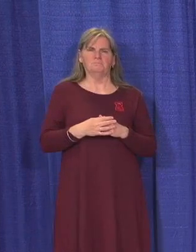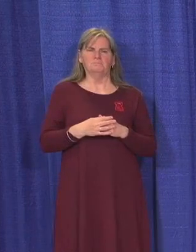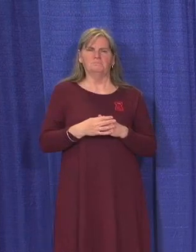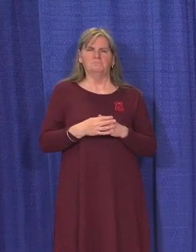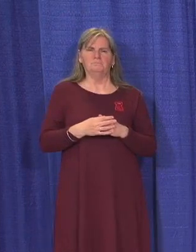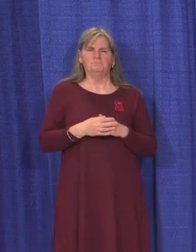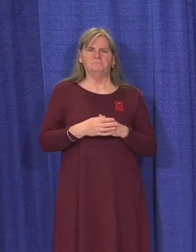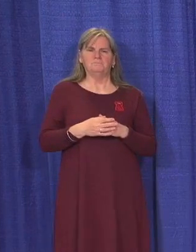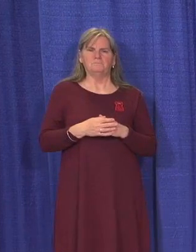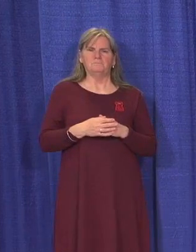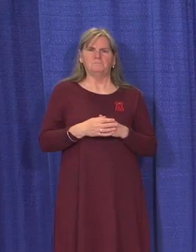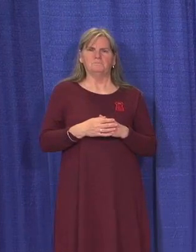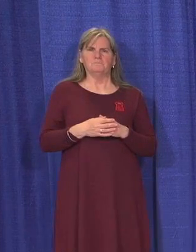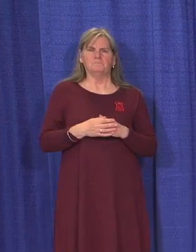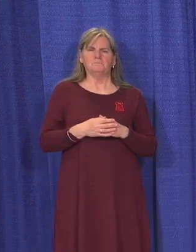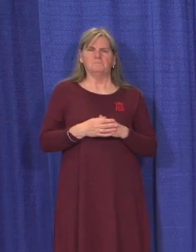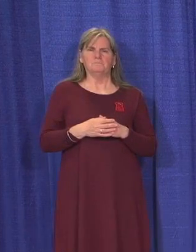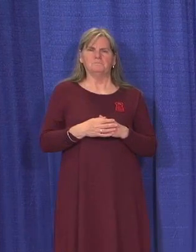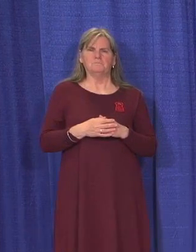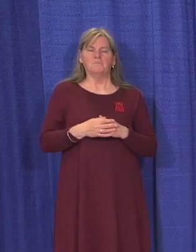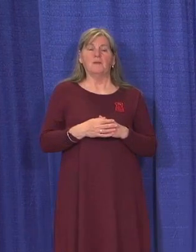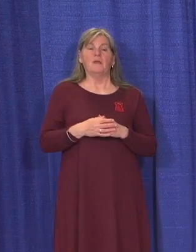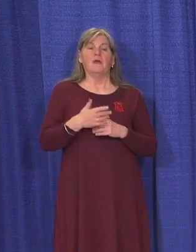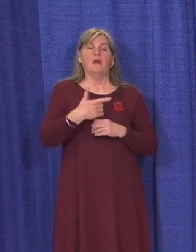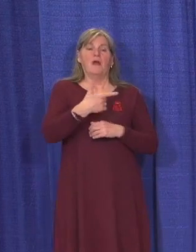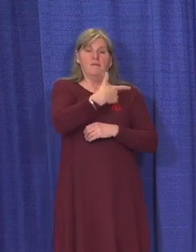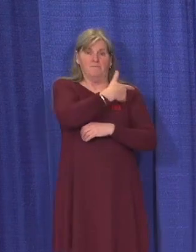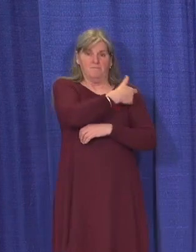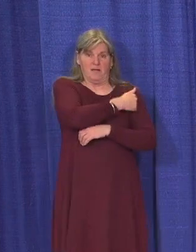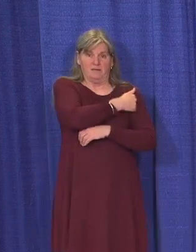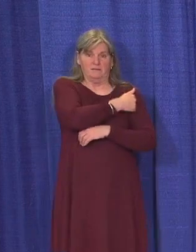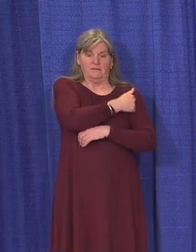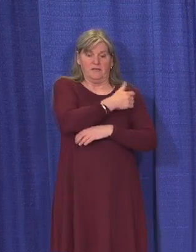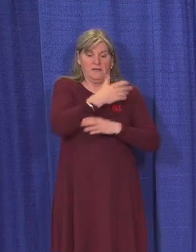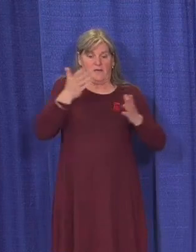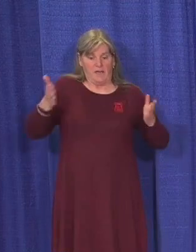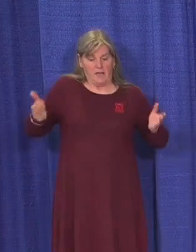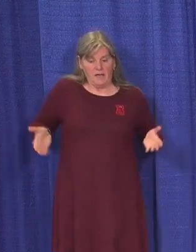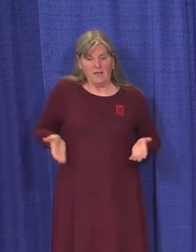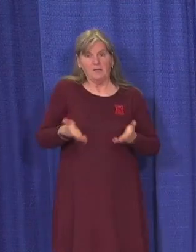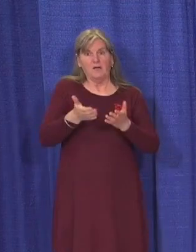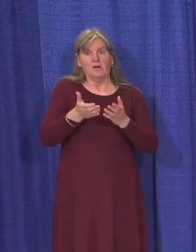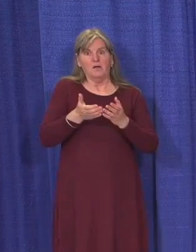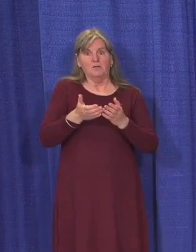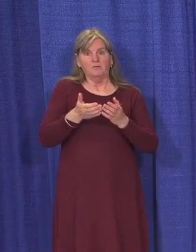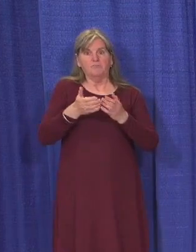vaccinated population and I want to also points out one of the